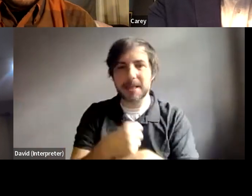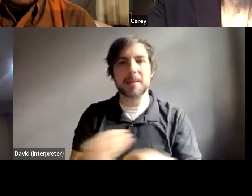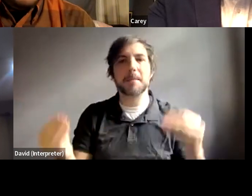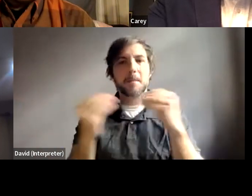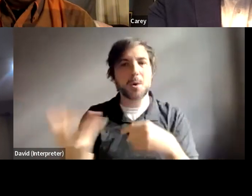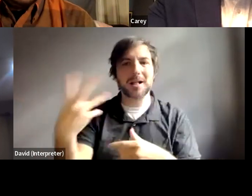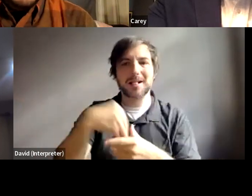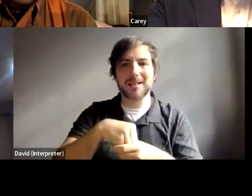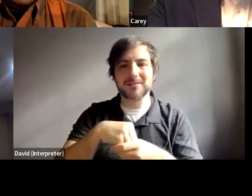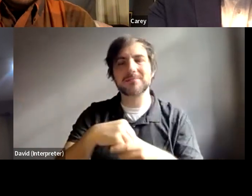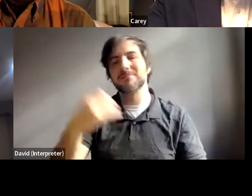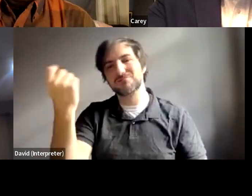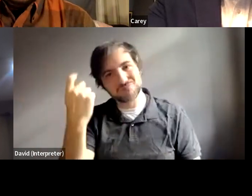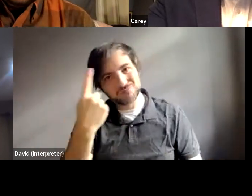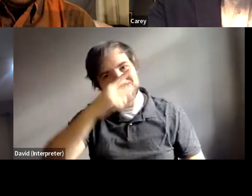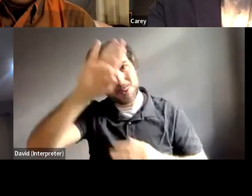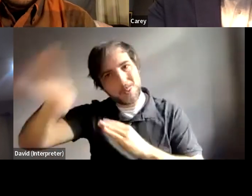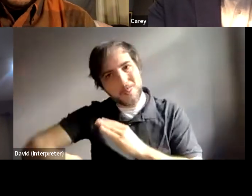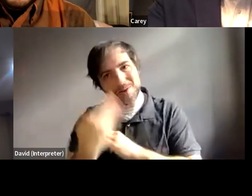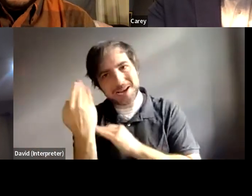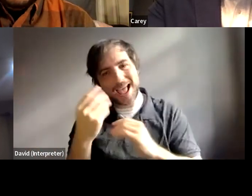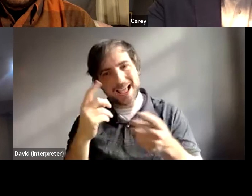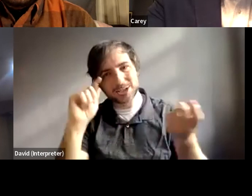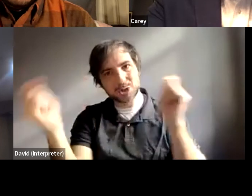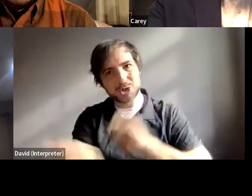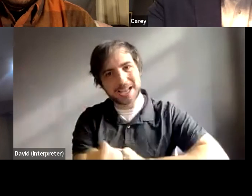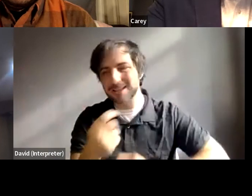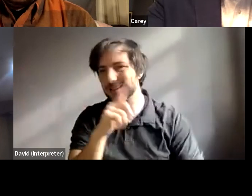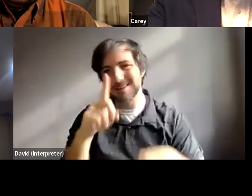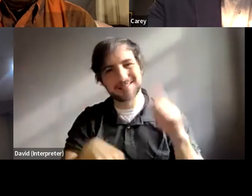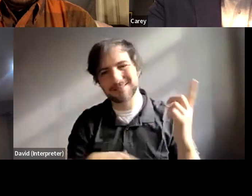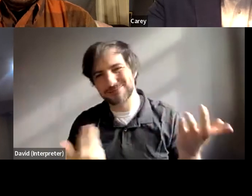You can't flip a switch and all of a sudden everyone is good , so just knowing